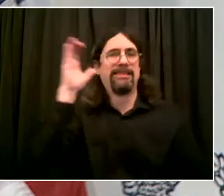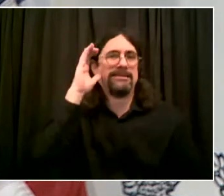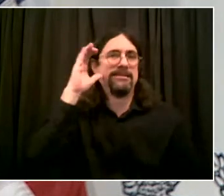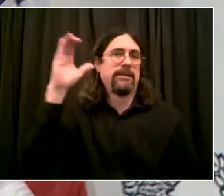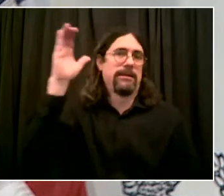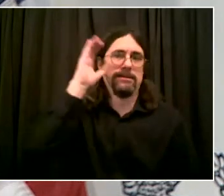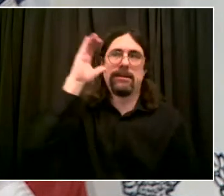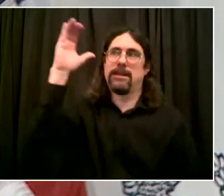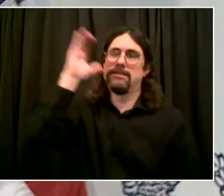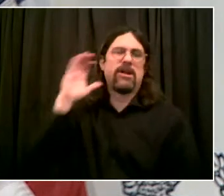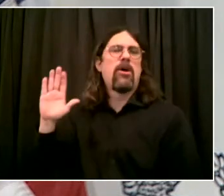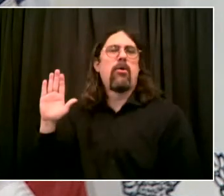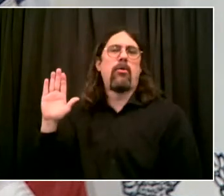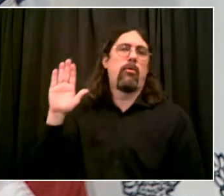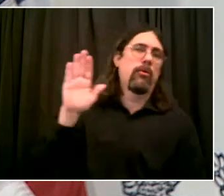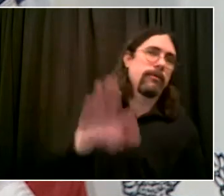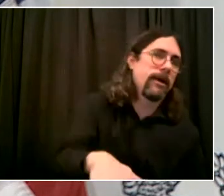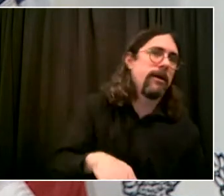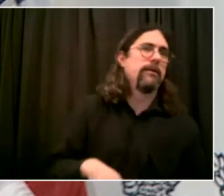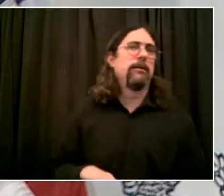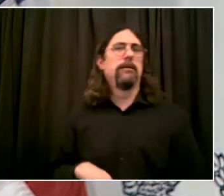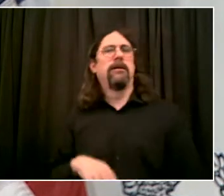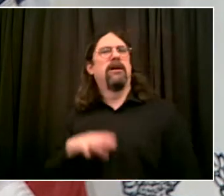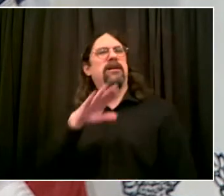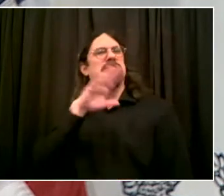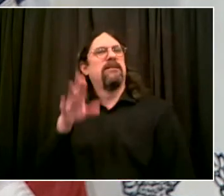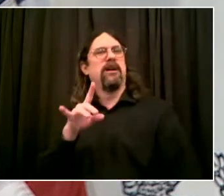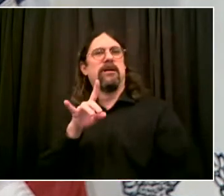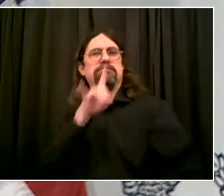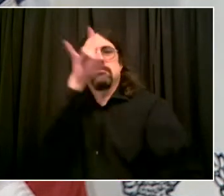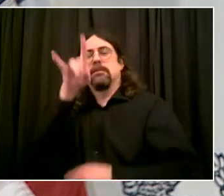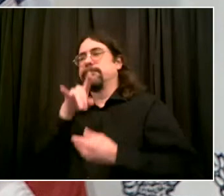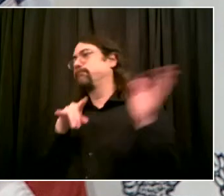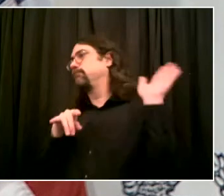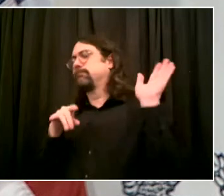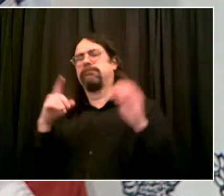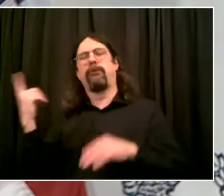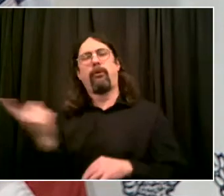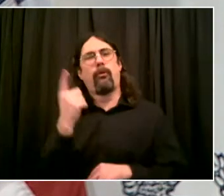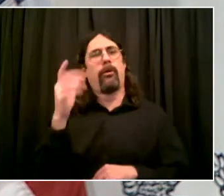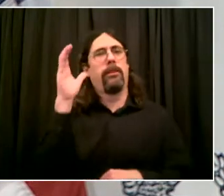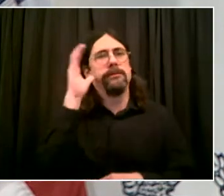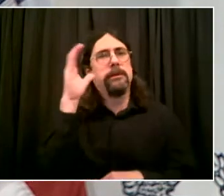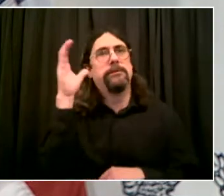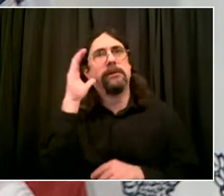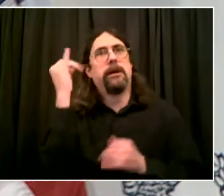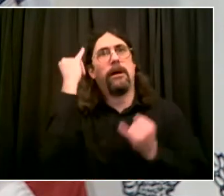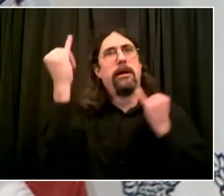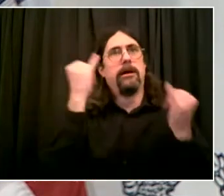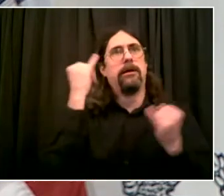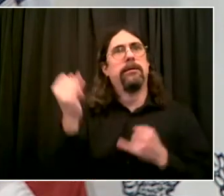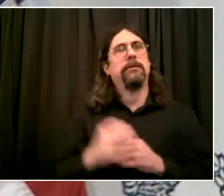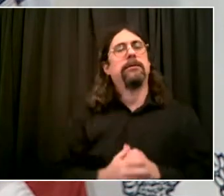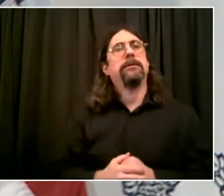PLAYING FOR YEARS. I THINK THIS ROLE IS EVEN MORE IMPORTANT